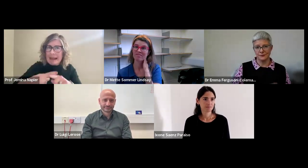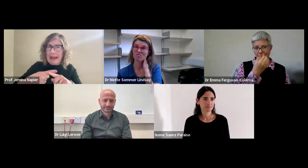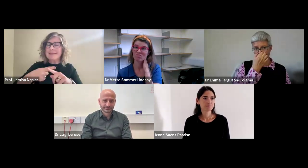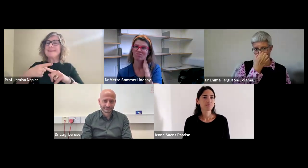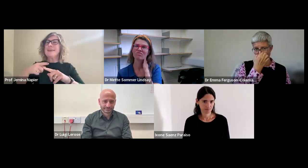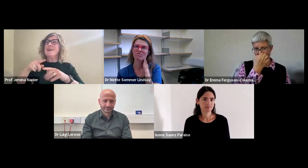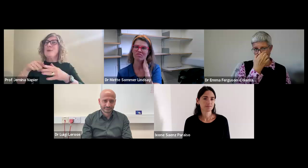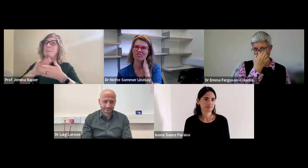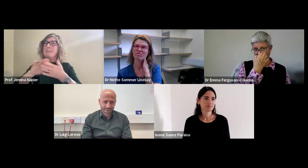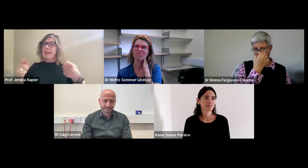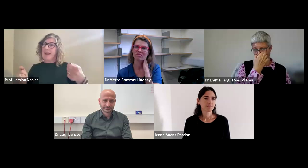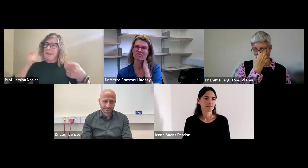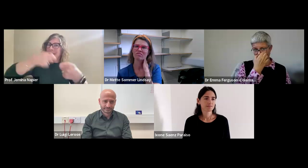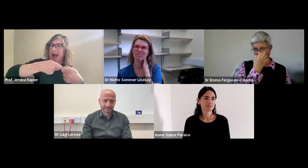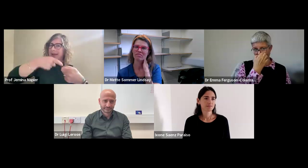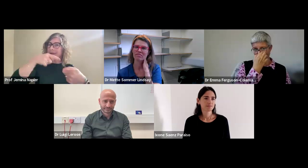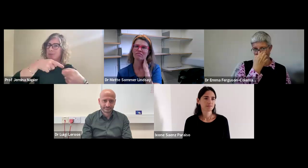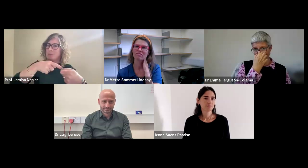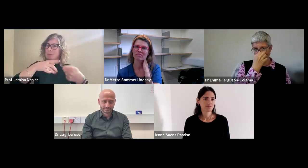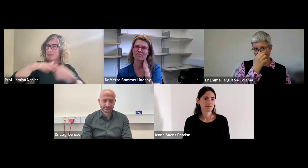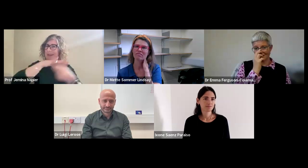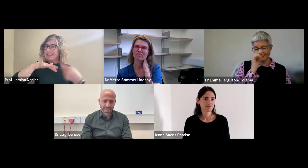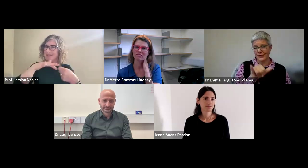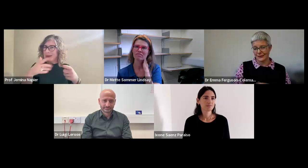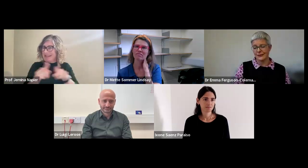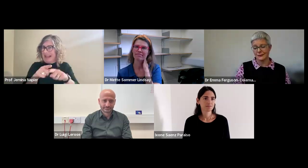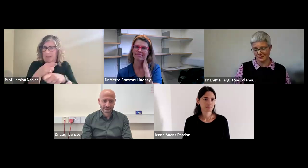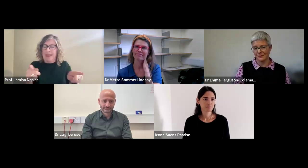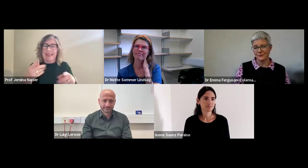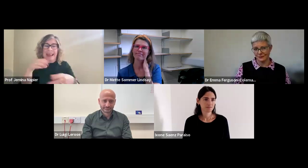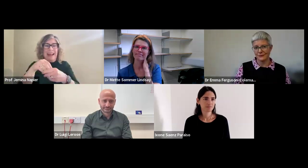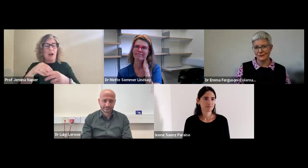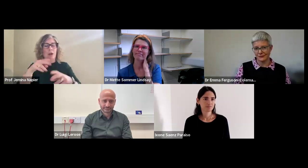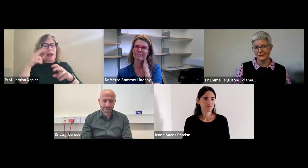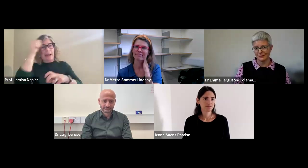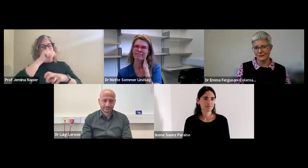but they're paying tax! They're contributing to society, they're being an active participant in